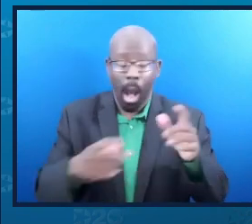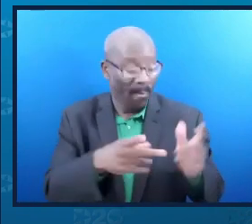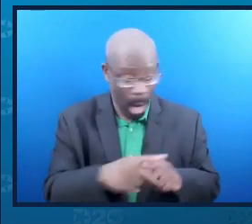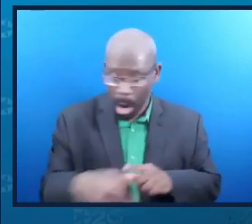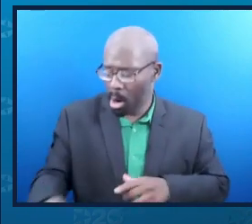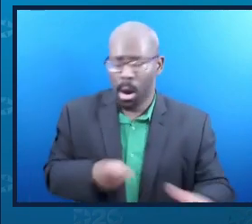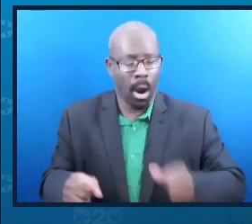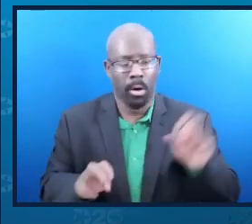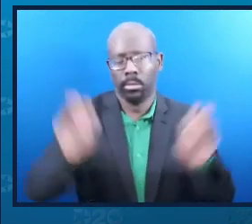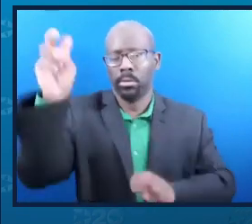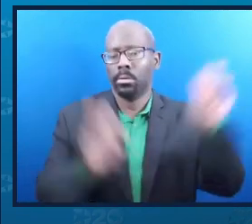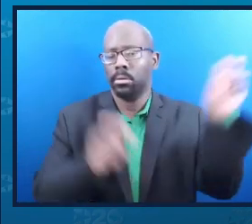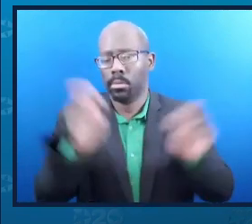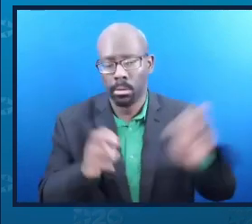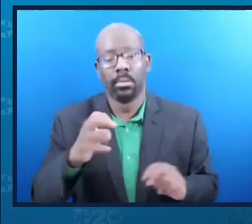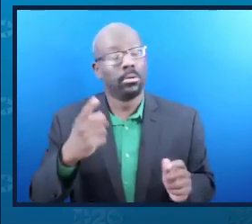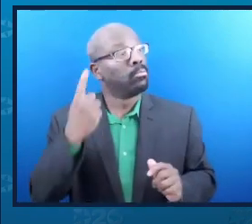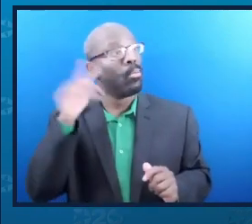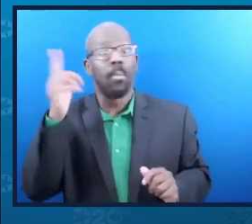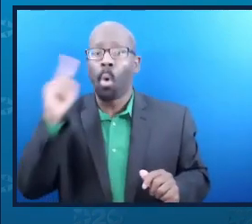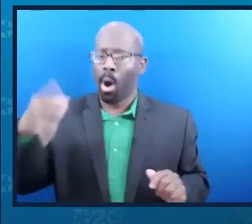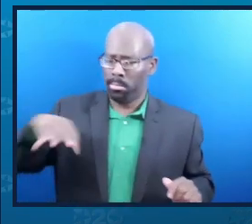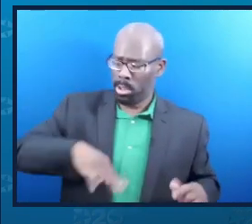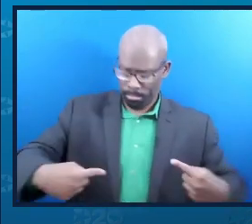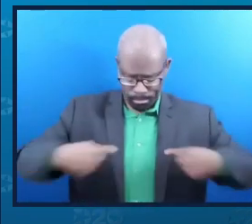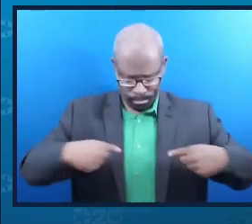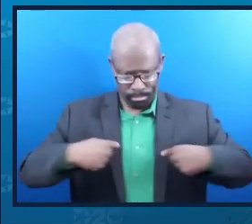PRESIDENCY AS ANYTHING BUT ONE